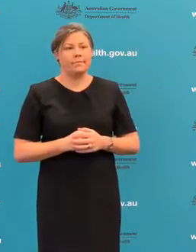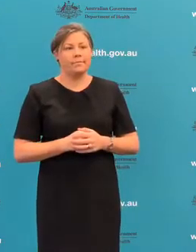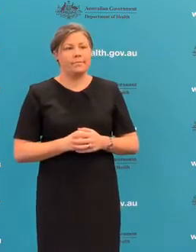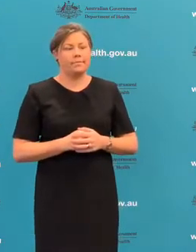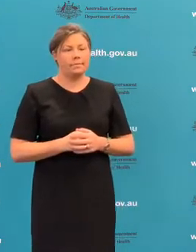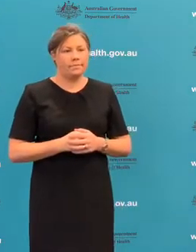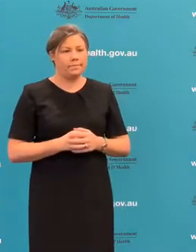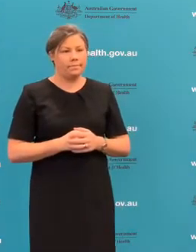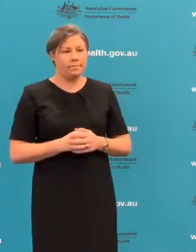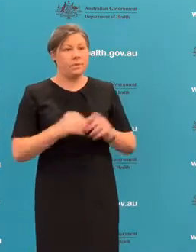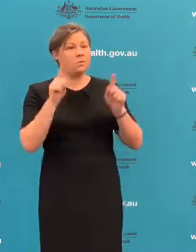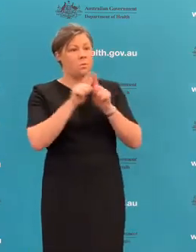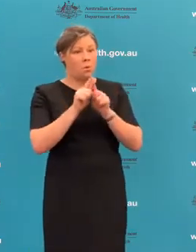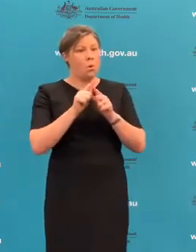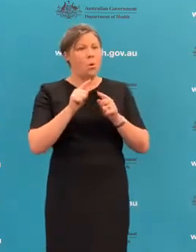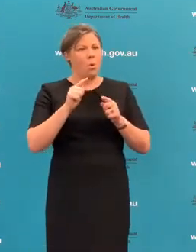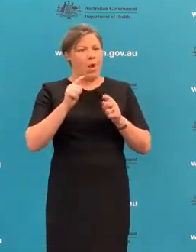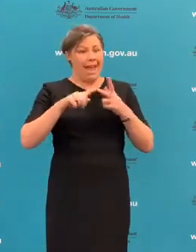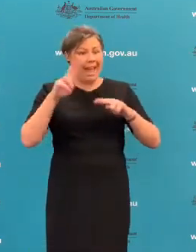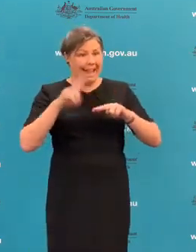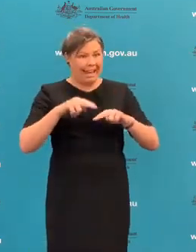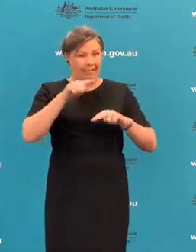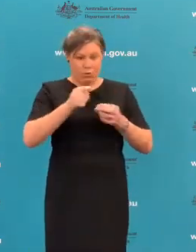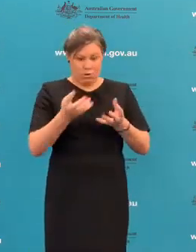contact tracing, making sure we're following up every new